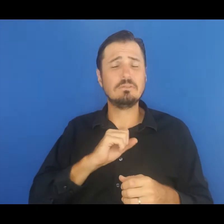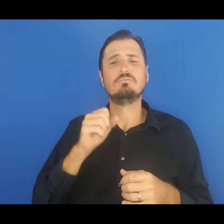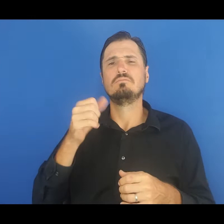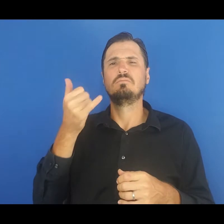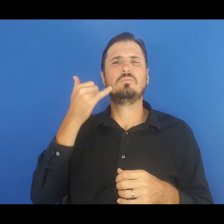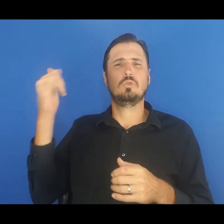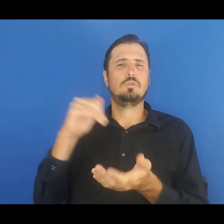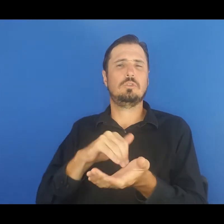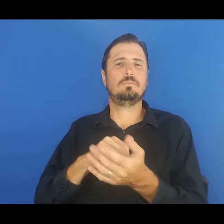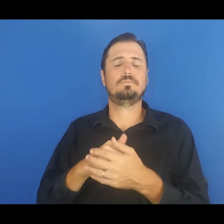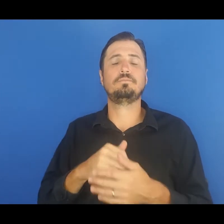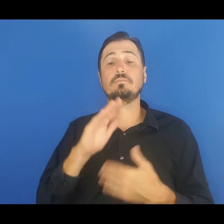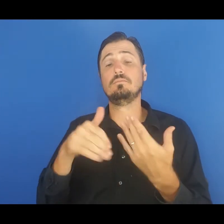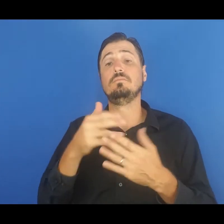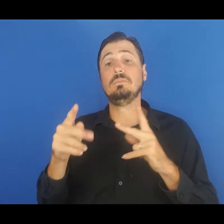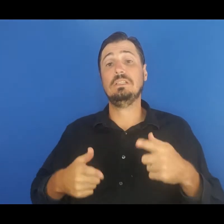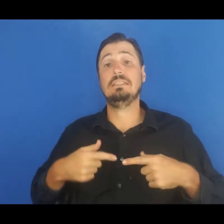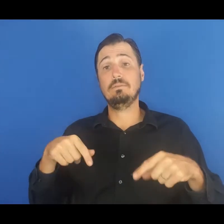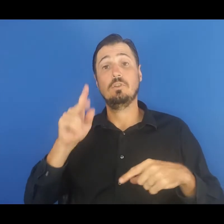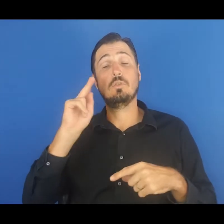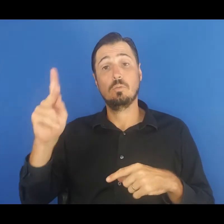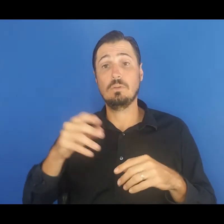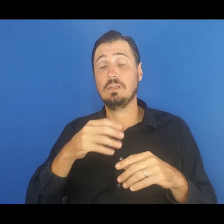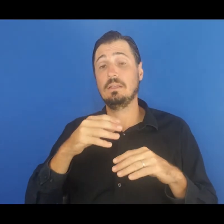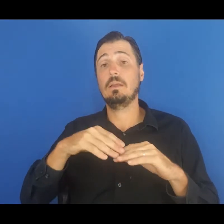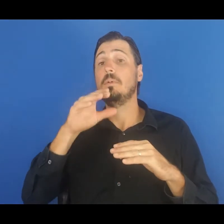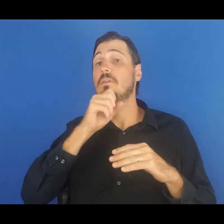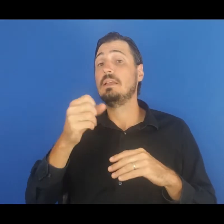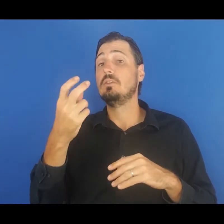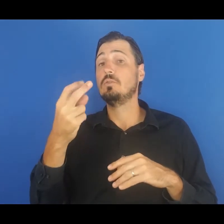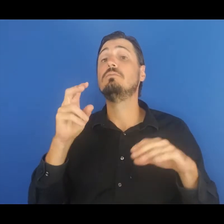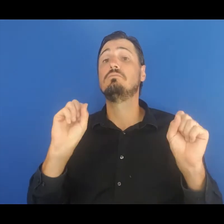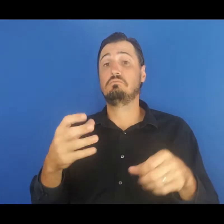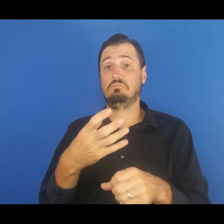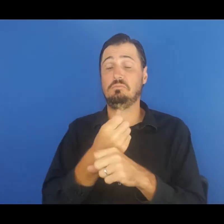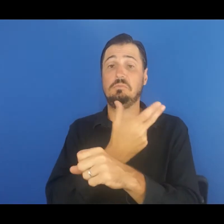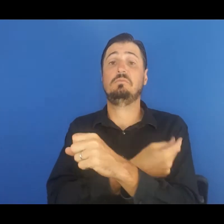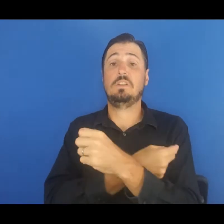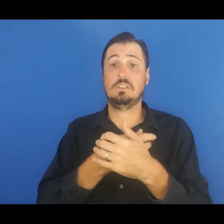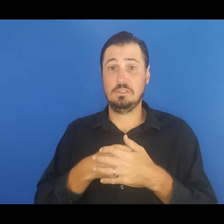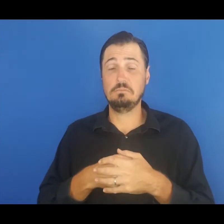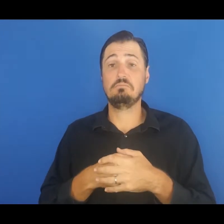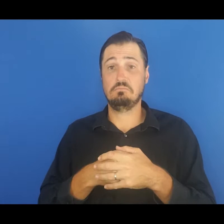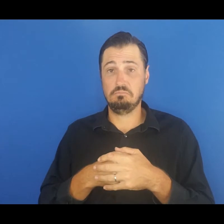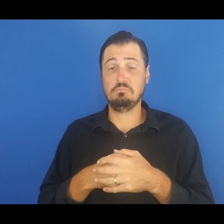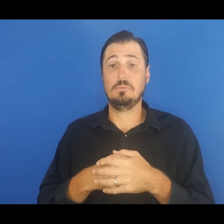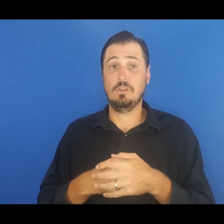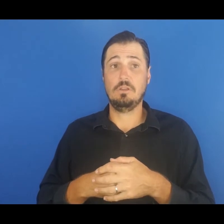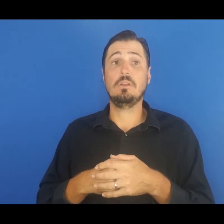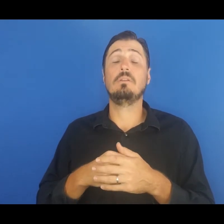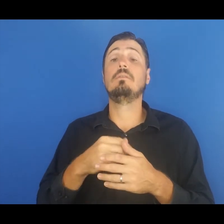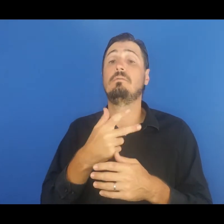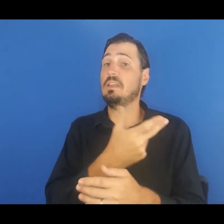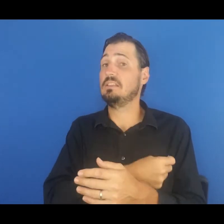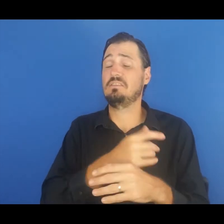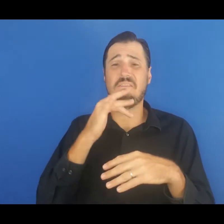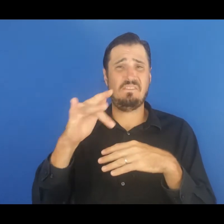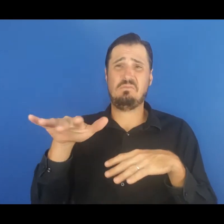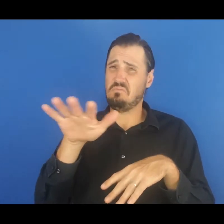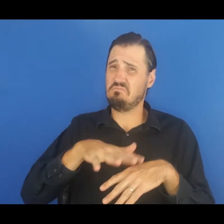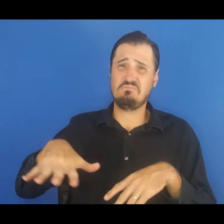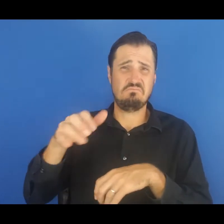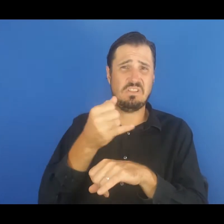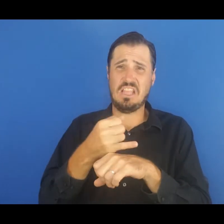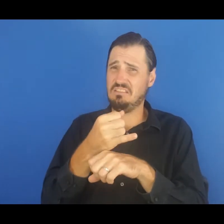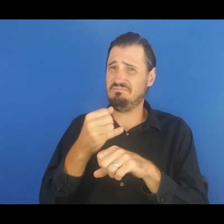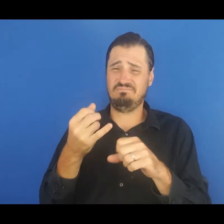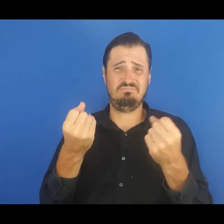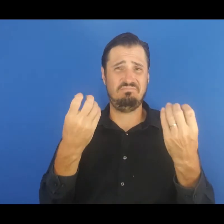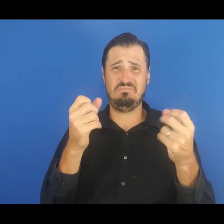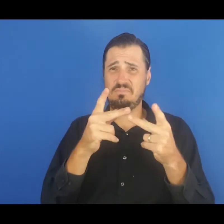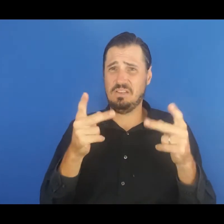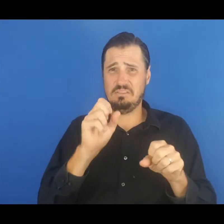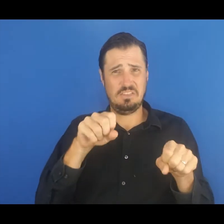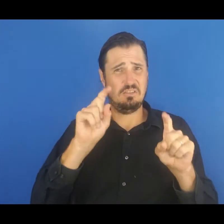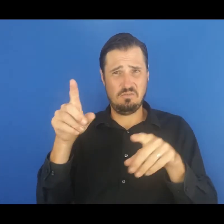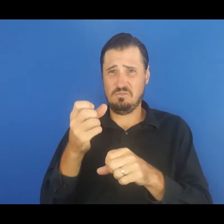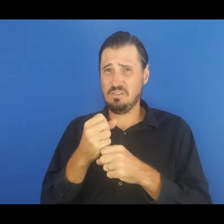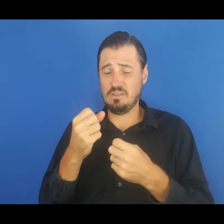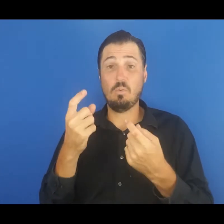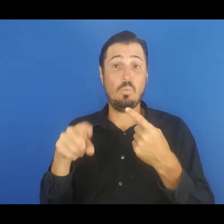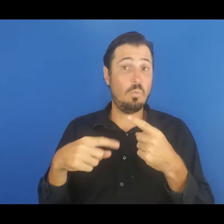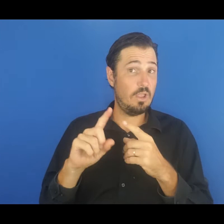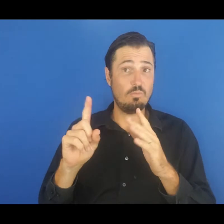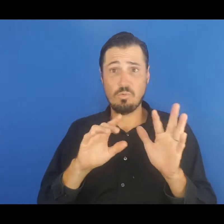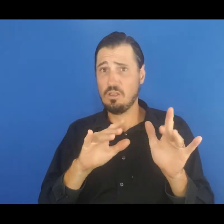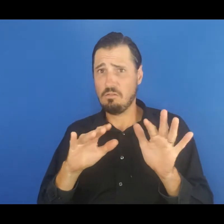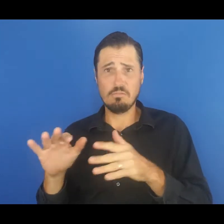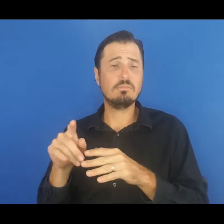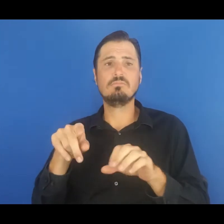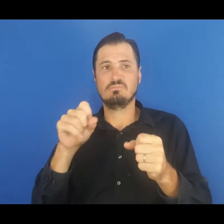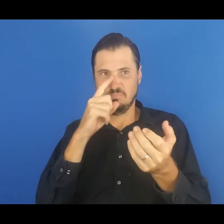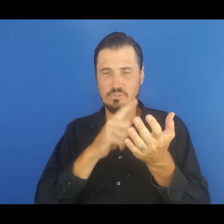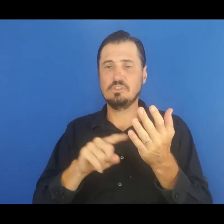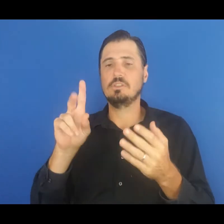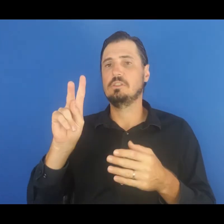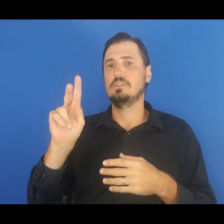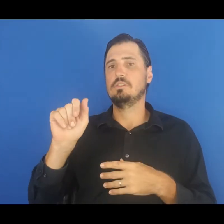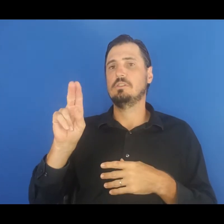All Kaua‘i residents age 12 and older are eligible to receive a vaccine. Vaccines are available islandwise. For more information, hours, and to make a confirmed appointment, please visit